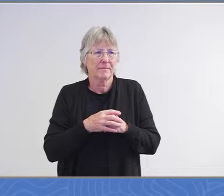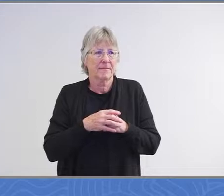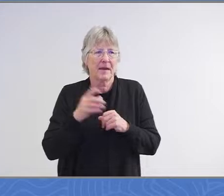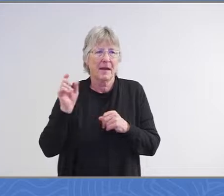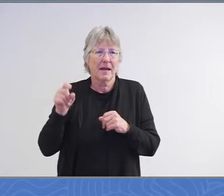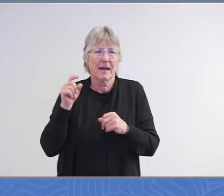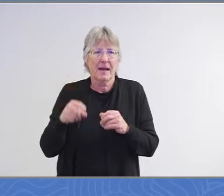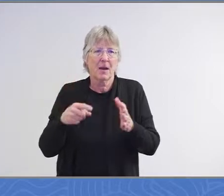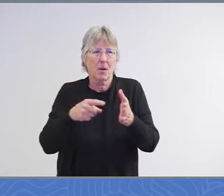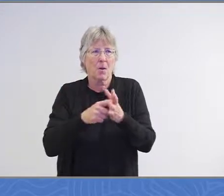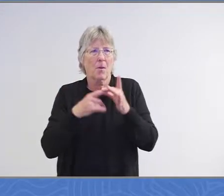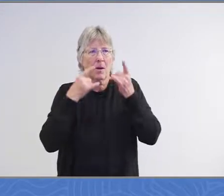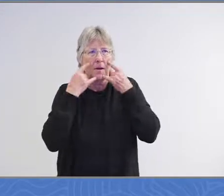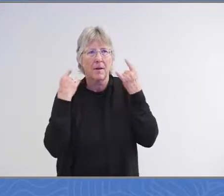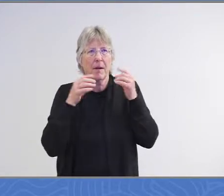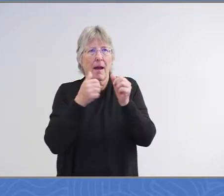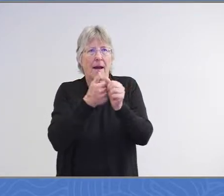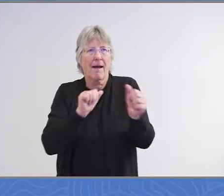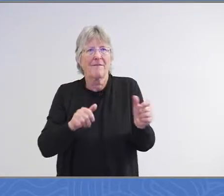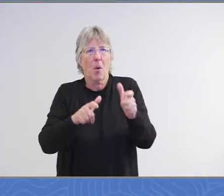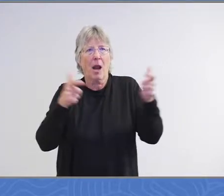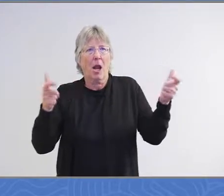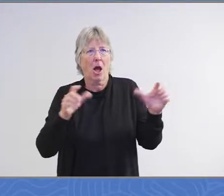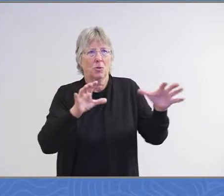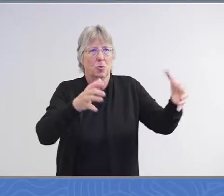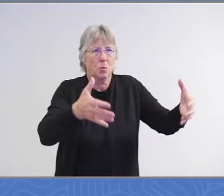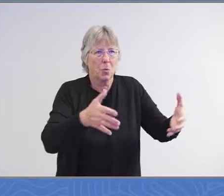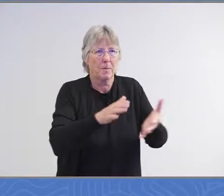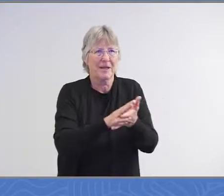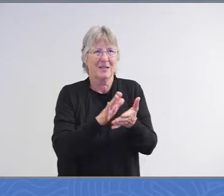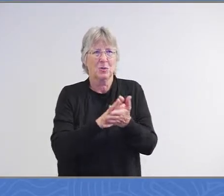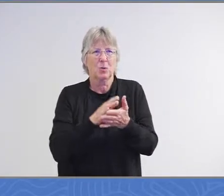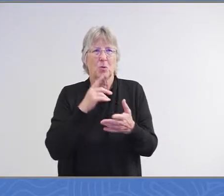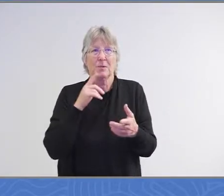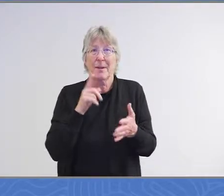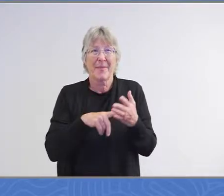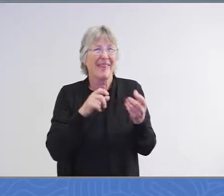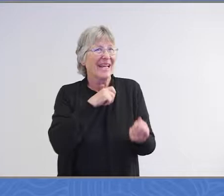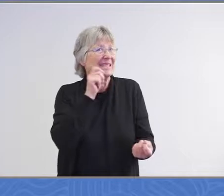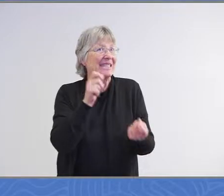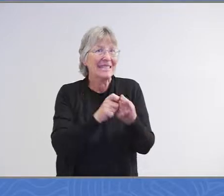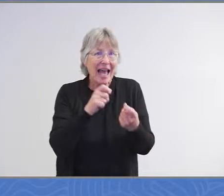and prohibit large gatherings at school sites, but that is exactly what opening this program will involve.